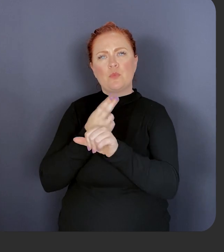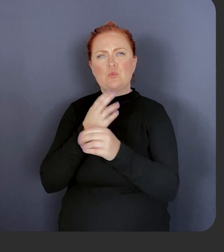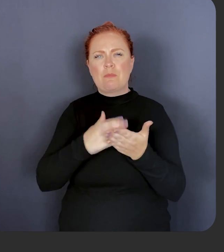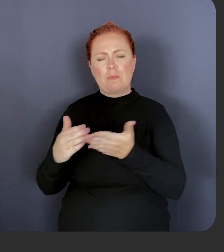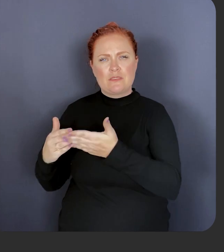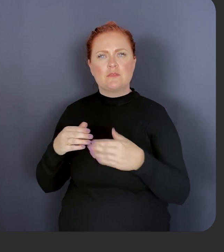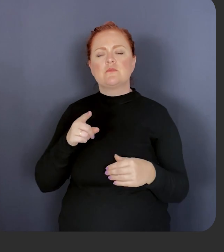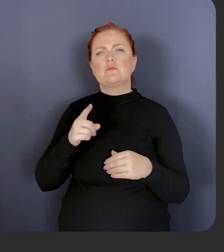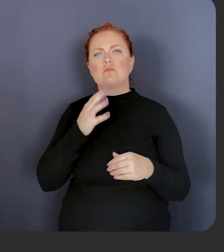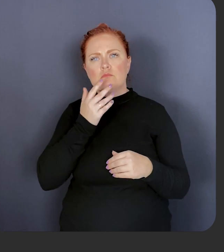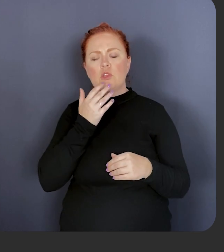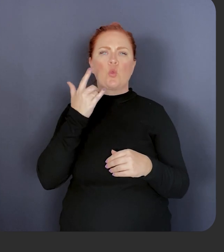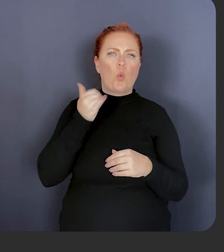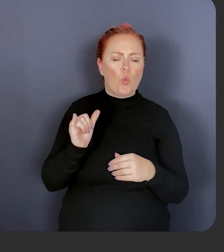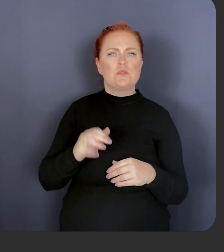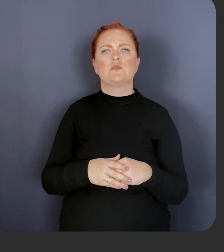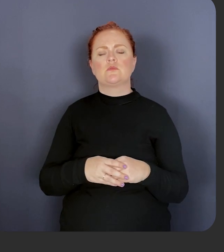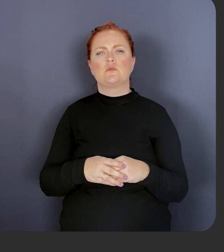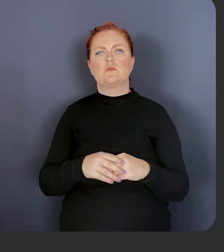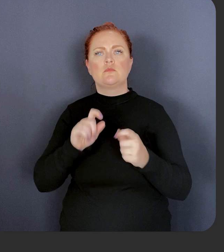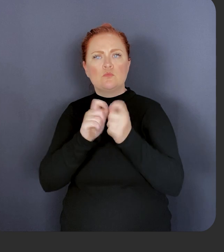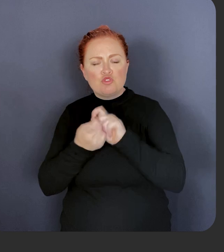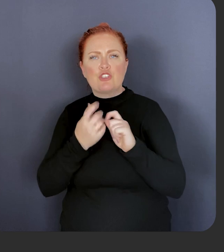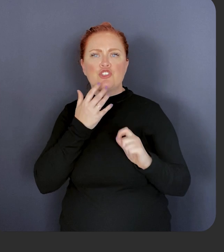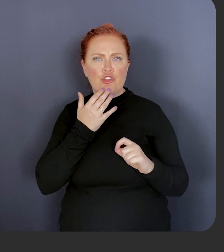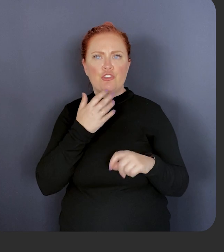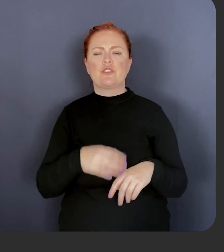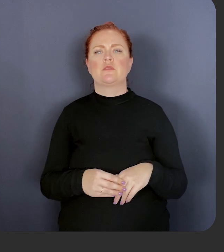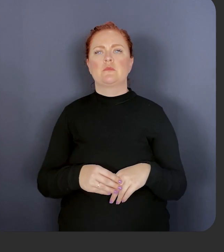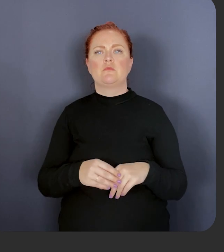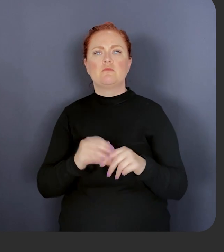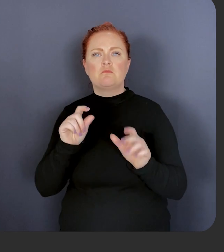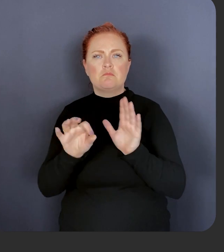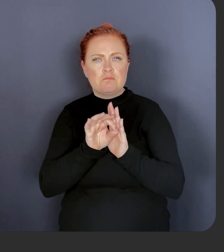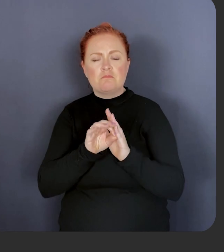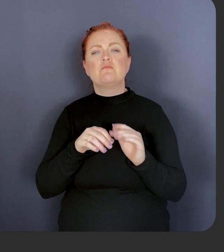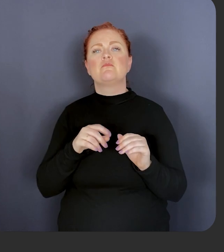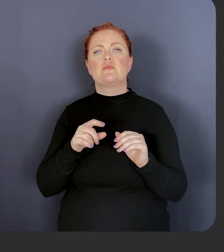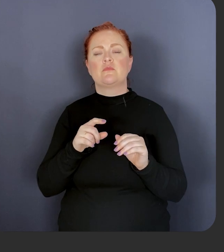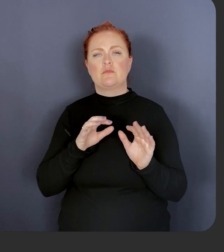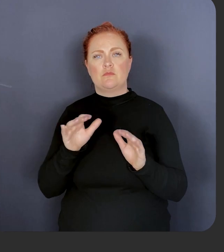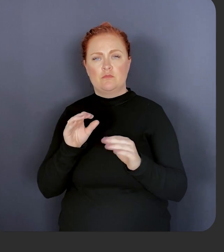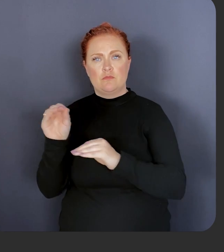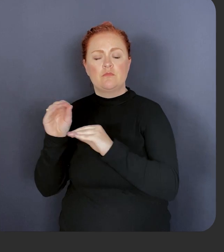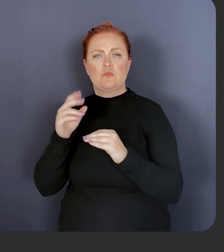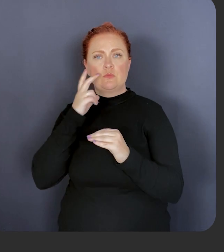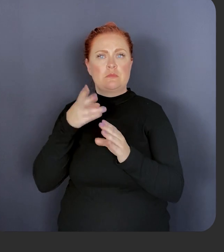Purchase 11 dumplings in the color gold. Change the dumpling wrapper color light green. Selected. Apply-- change dumpling wrapper color, button, group, name.